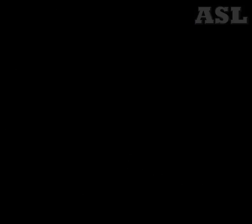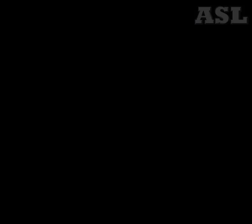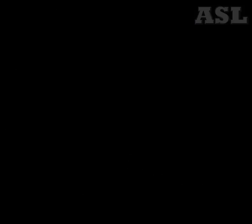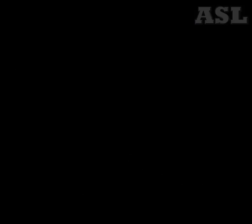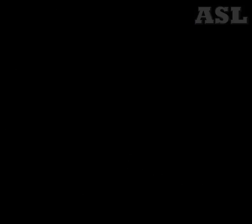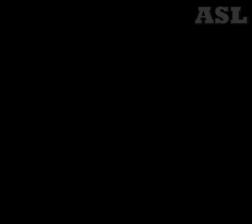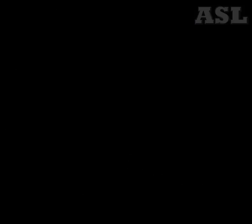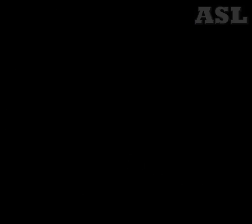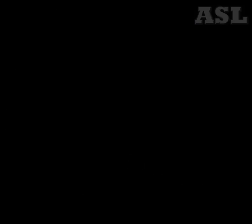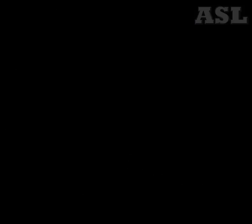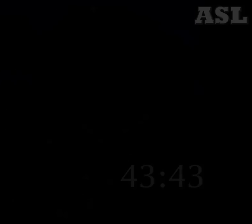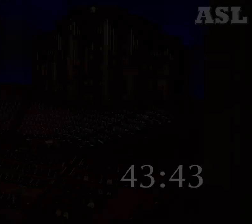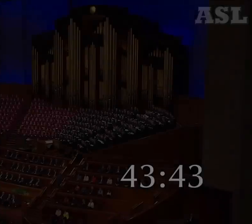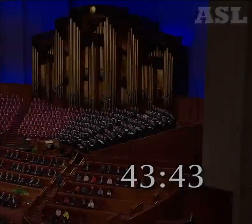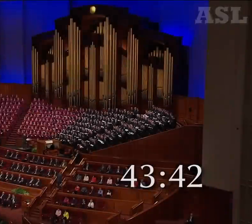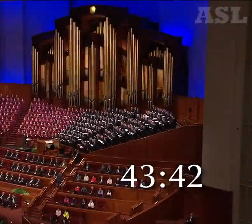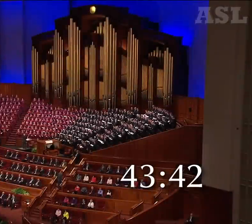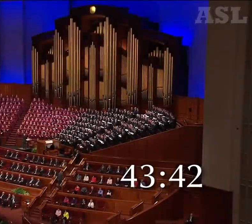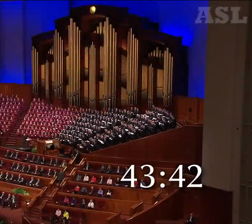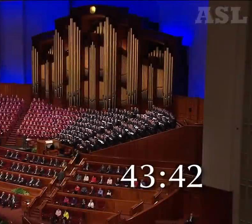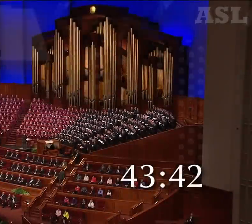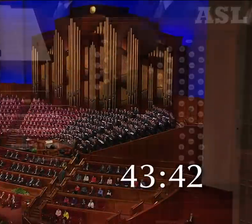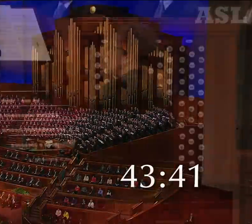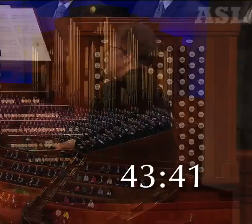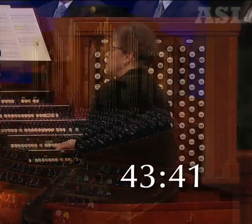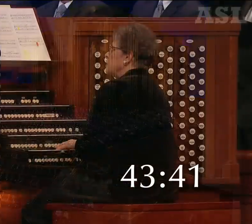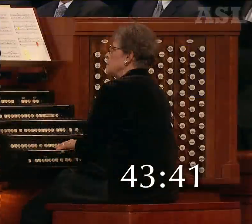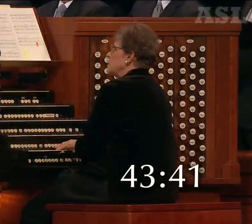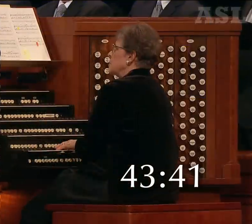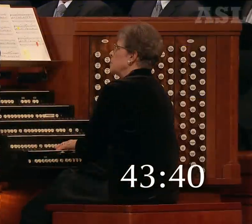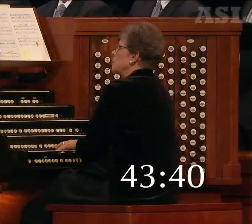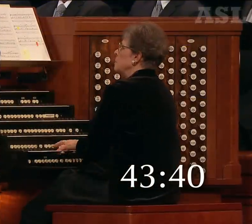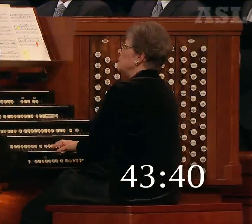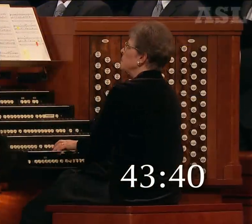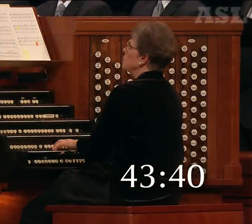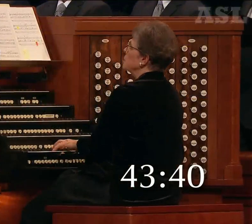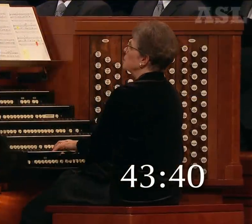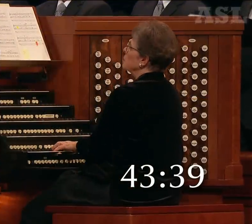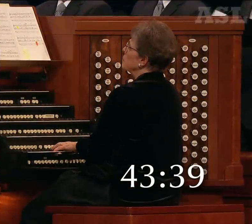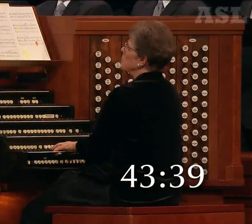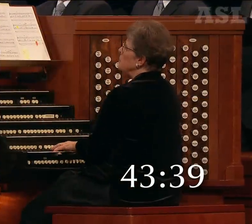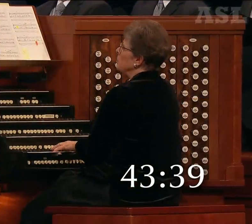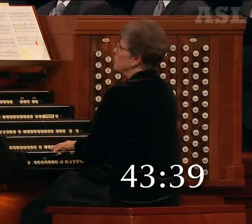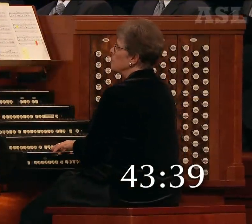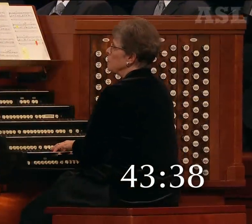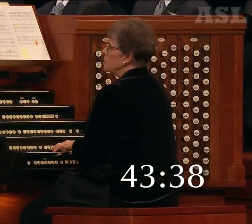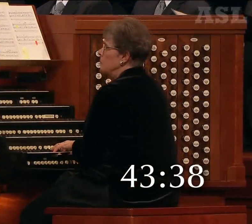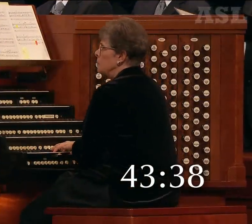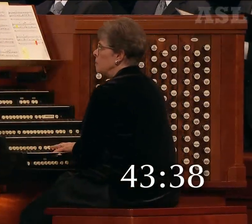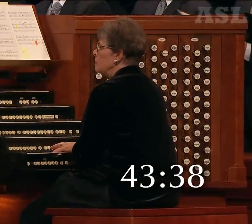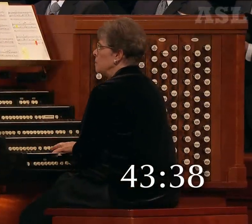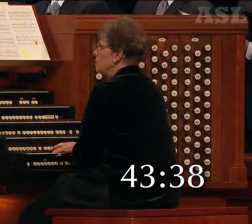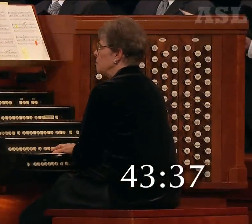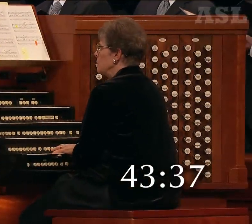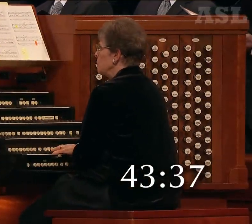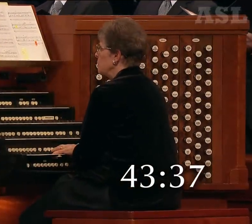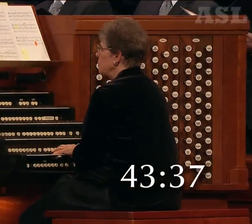THIS IS THE ENGLISH CLOSED CAPTION CHANNEL OF THE CHURCH OF JESUS CHRIST OF LATTER-DAY SAINTS.